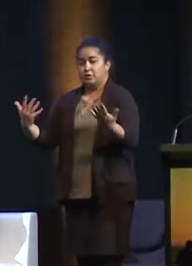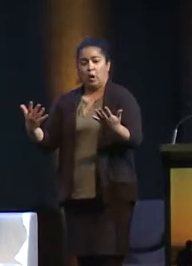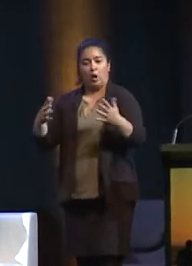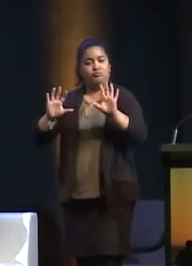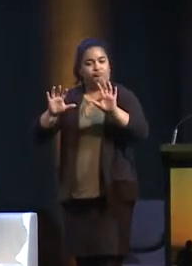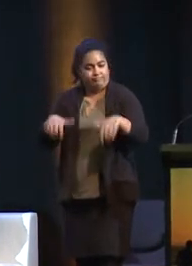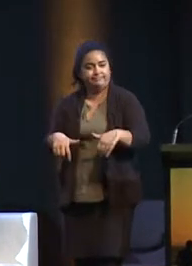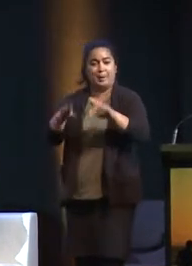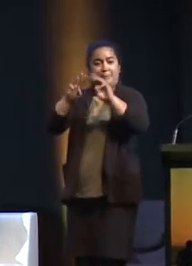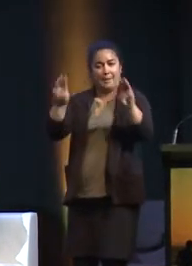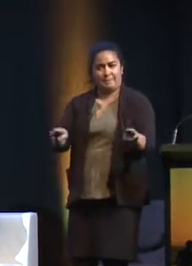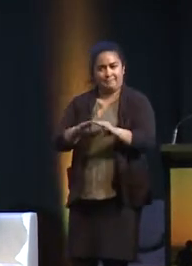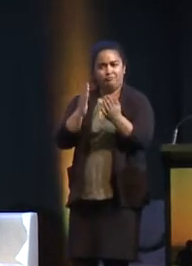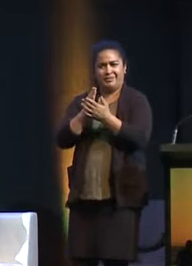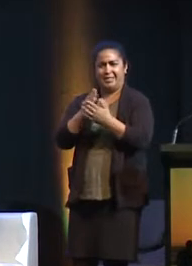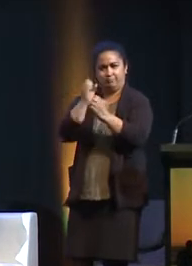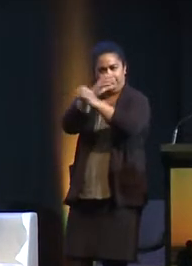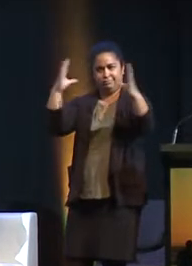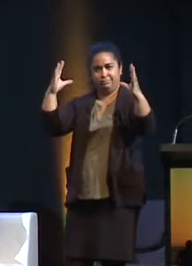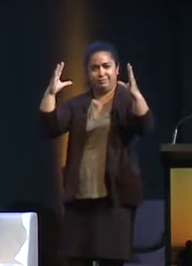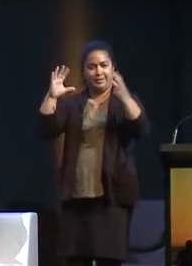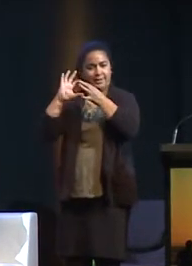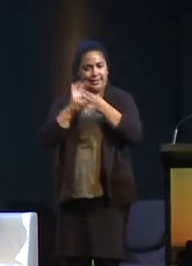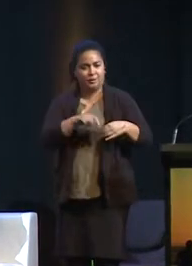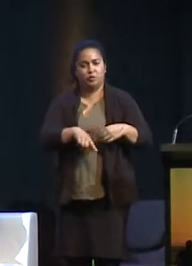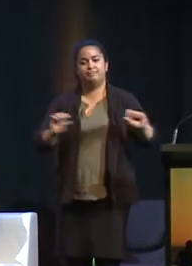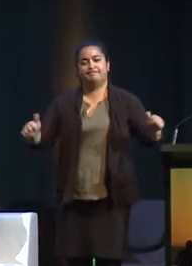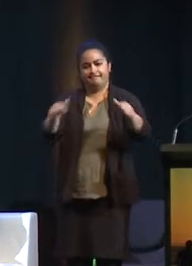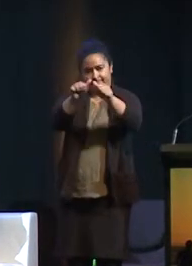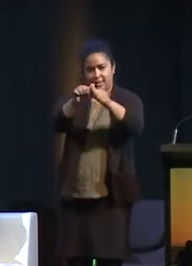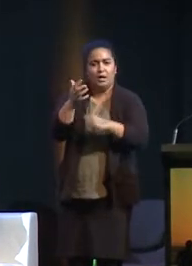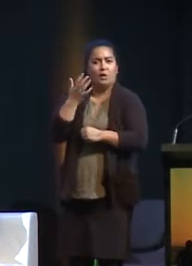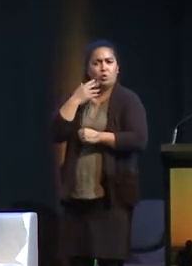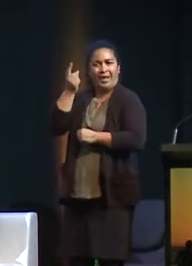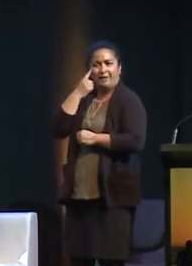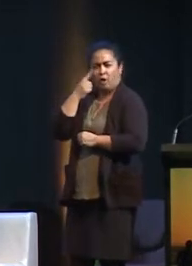for Taranaki, so when we look at this, Waid, what do you see that stands out has been uniquely